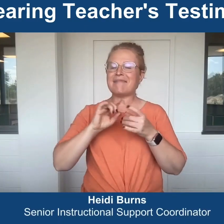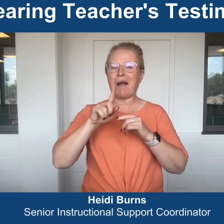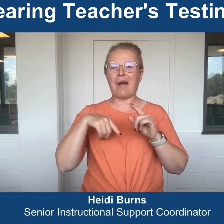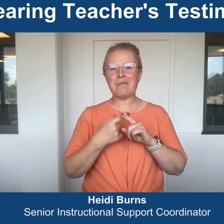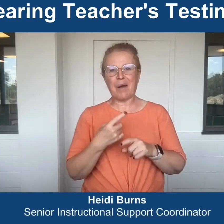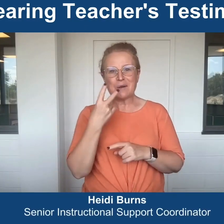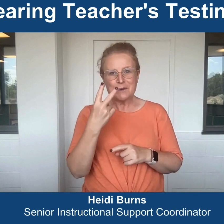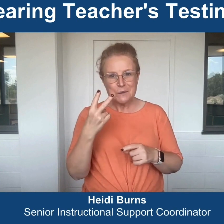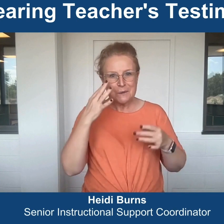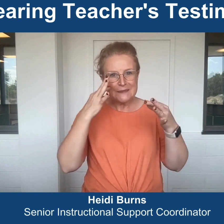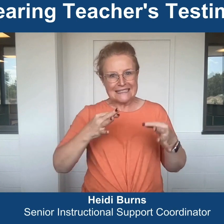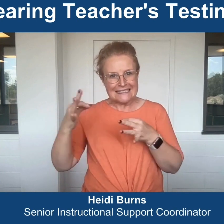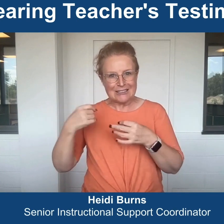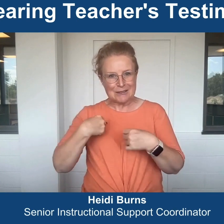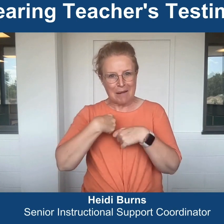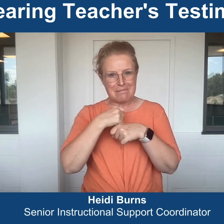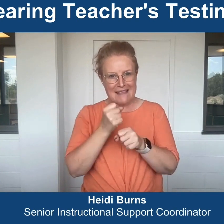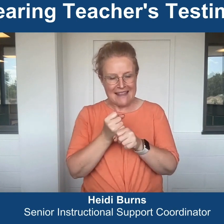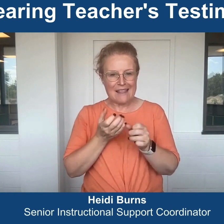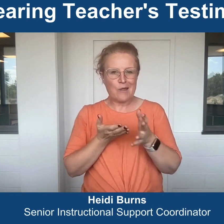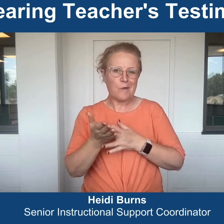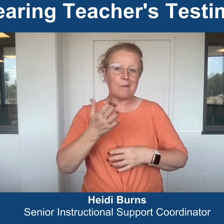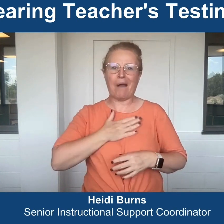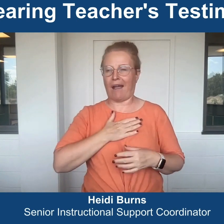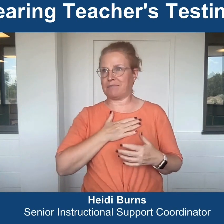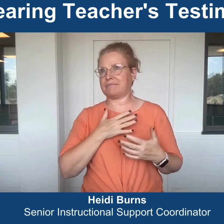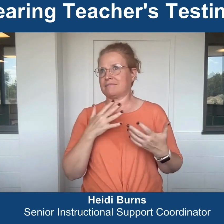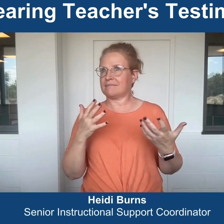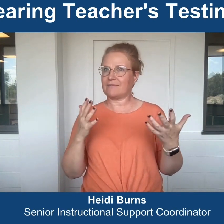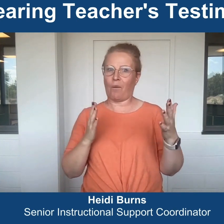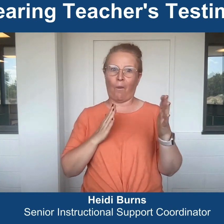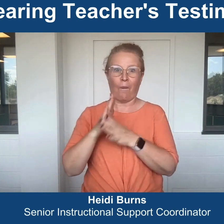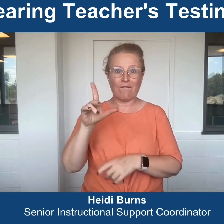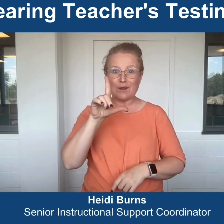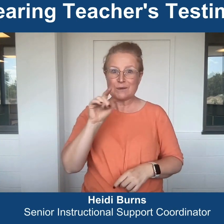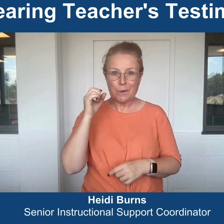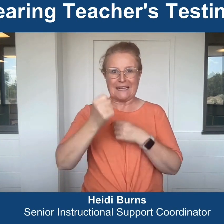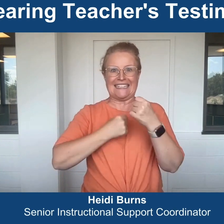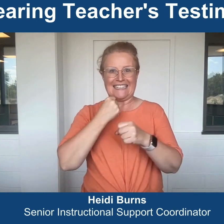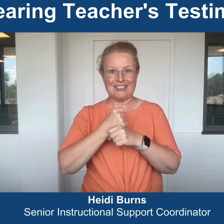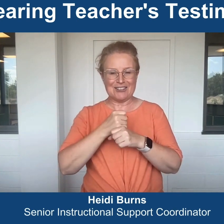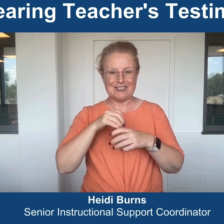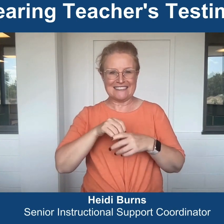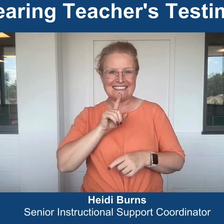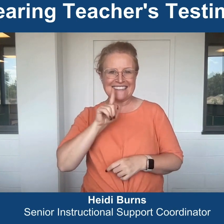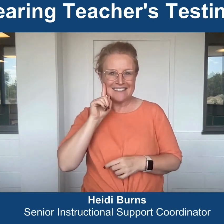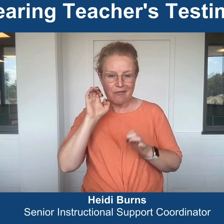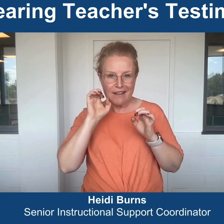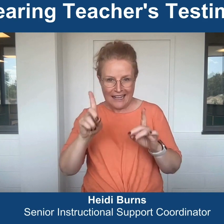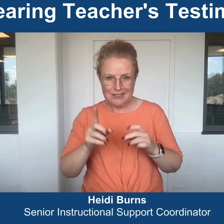I'll talk about two decisions I made in my over 20 year career in education.